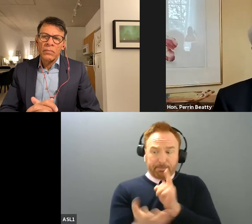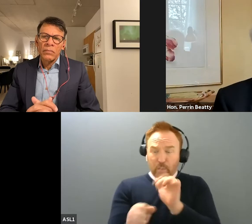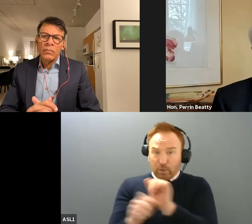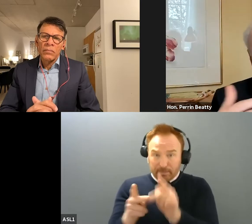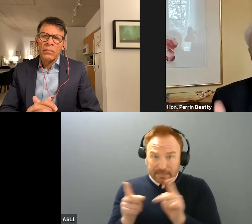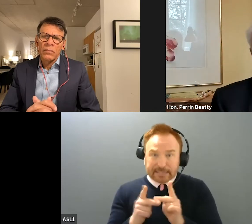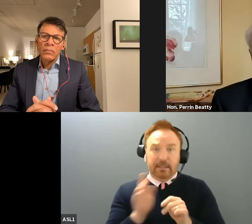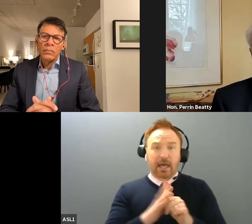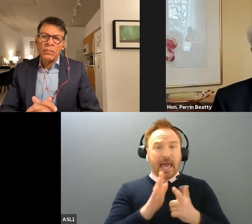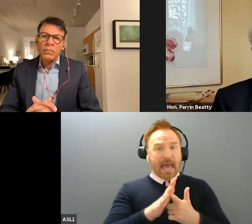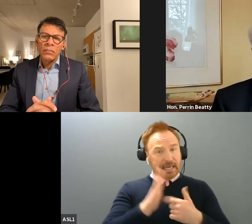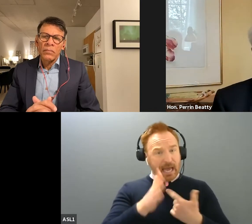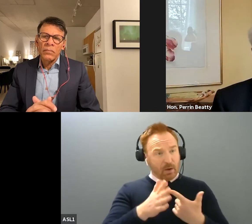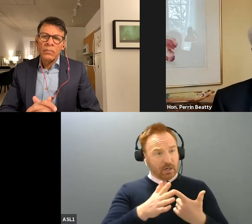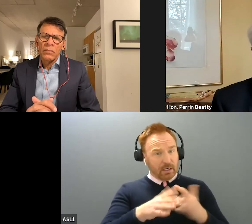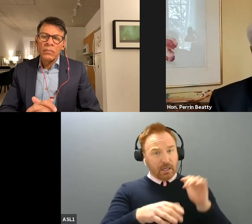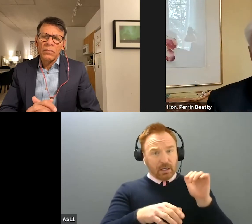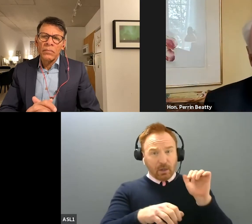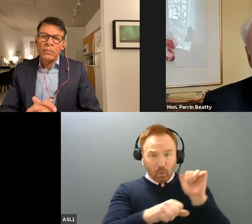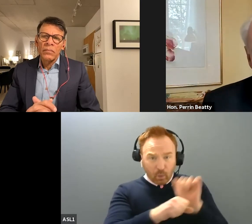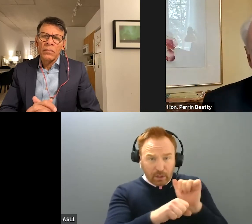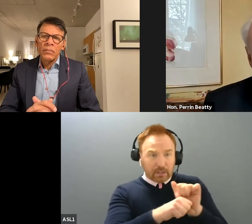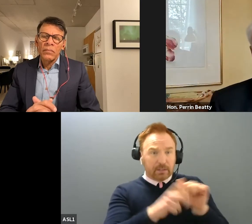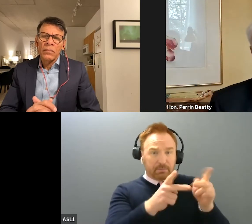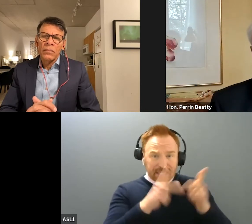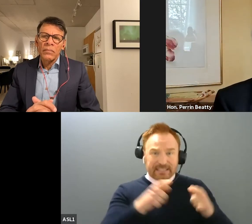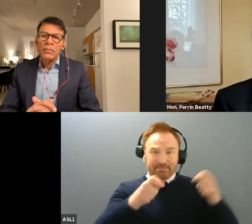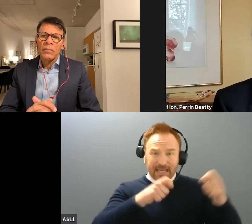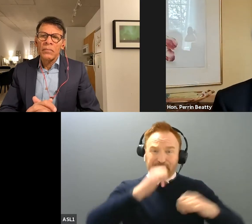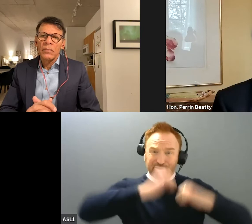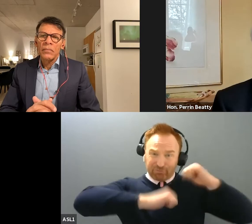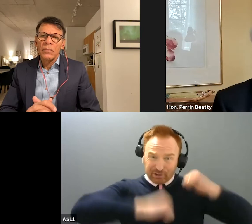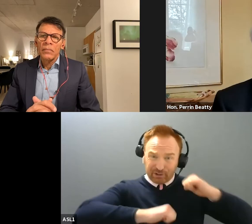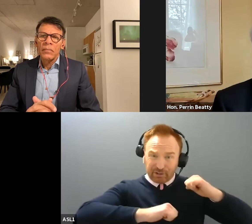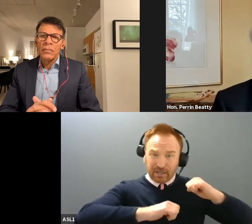as well, is representative of the public, of the population at large. And that will give